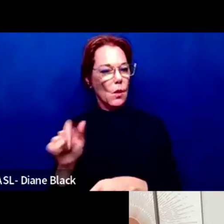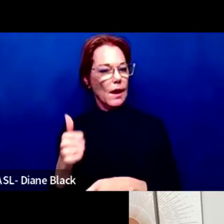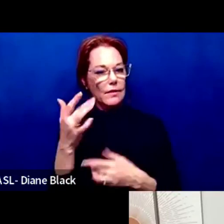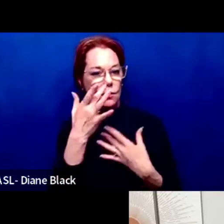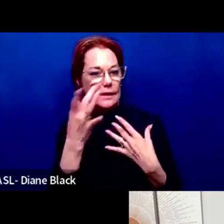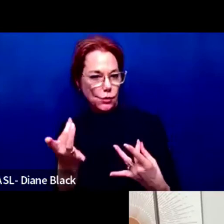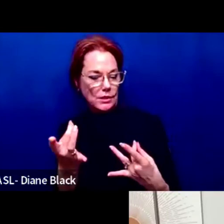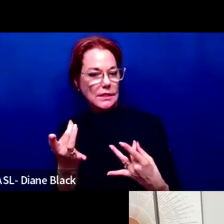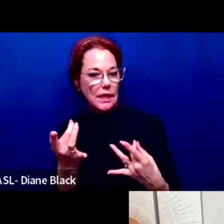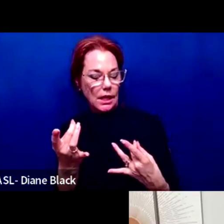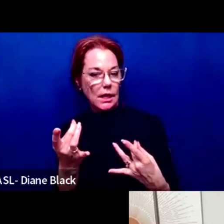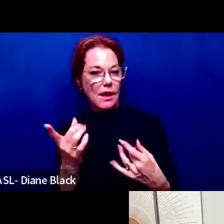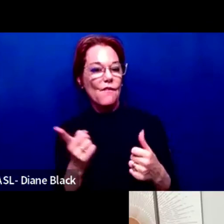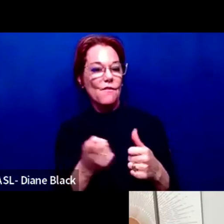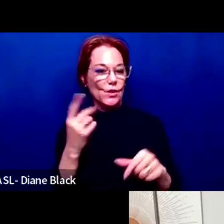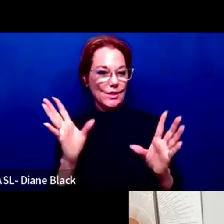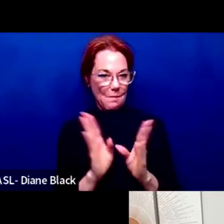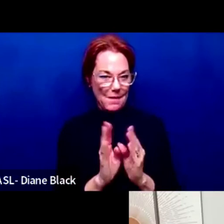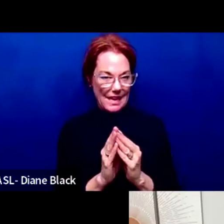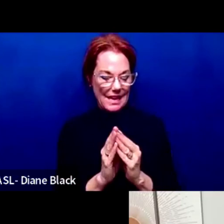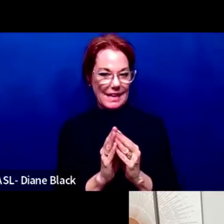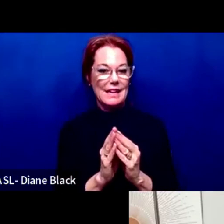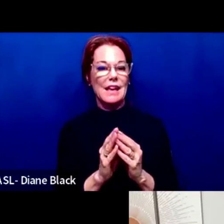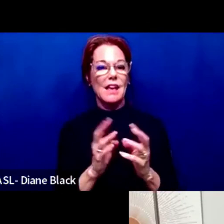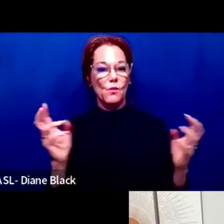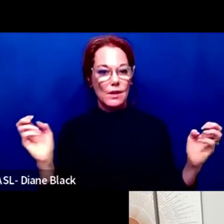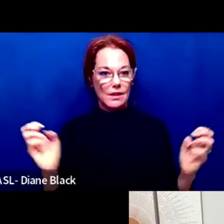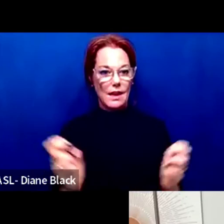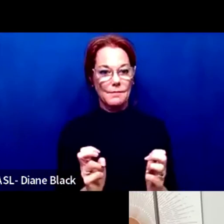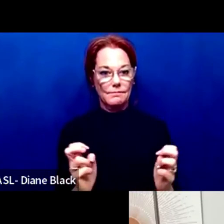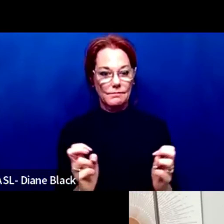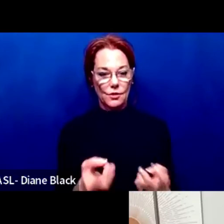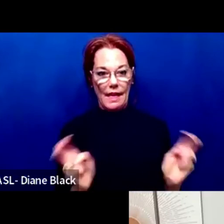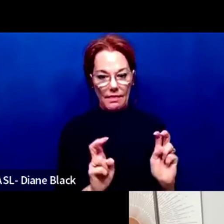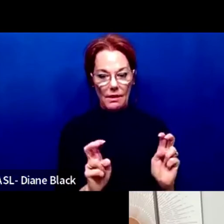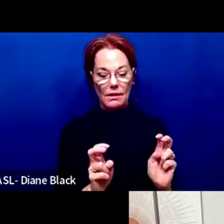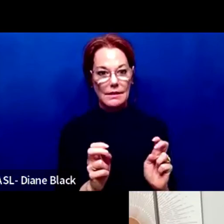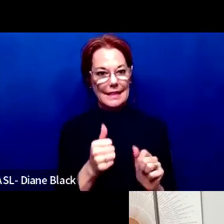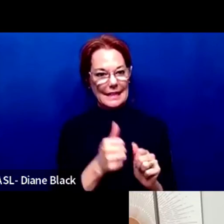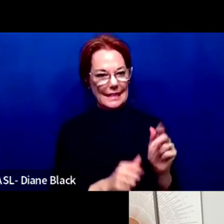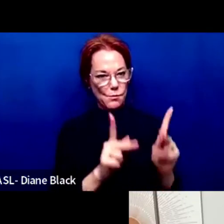when we came together for our first meeting to put the application together was that almost everybody from each of those departments was already on